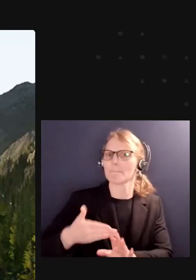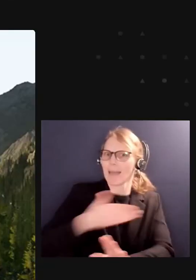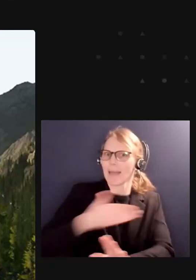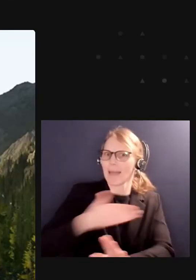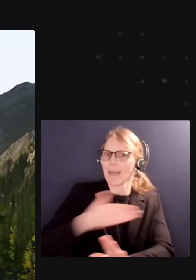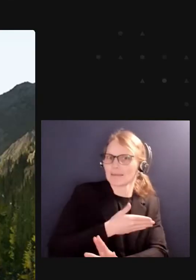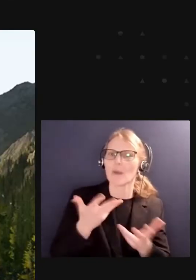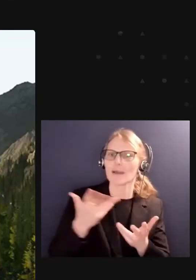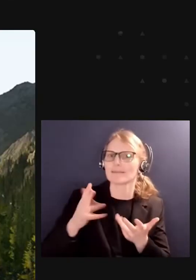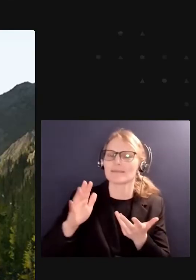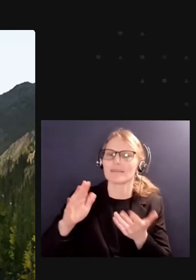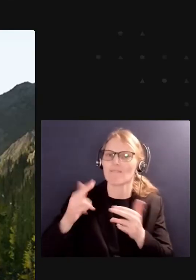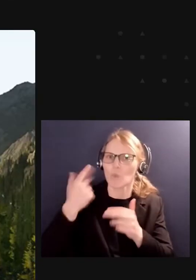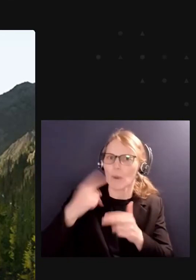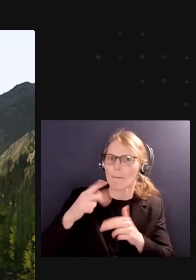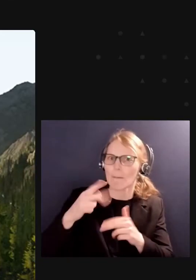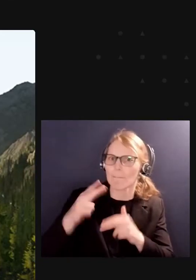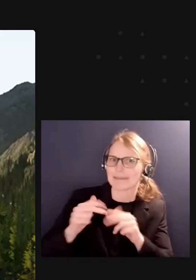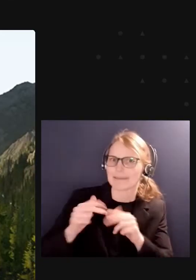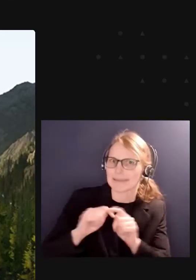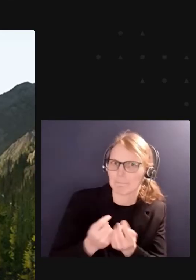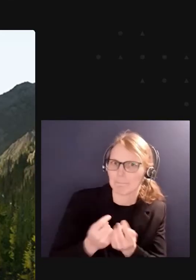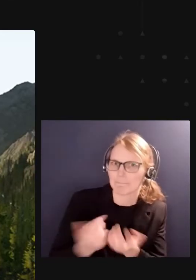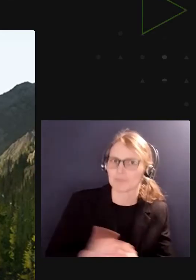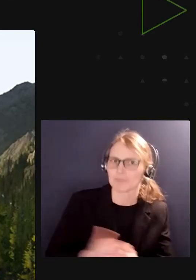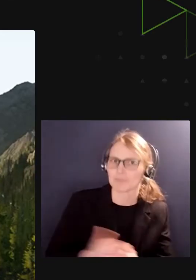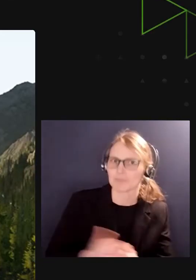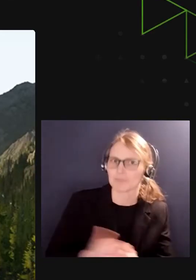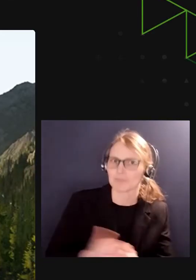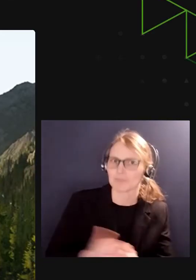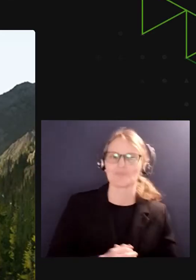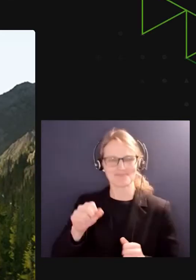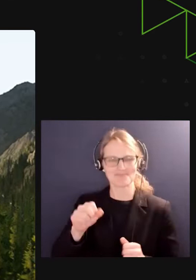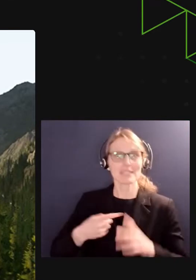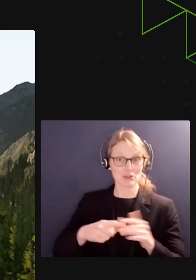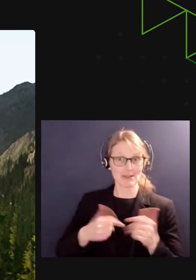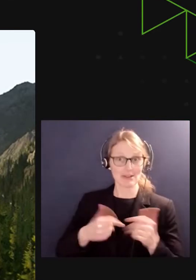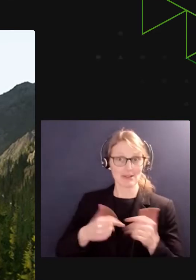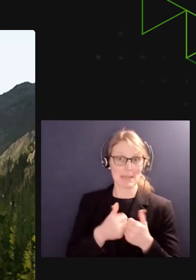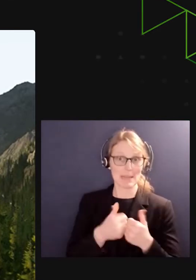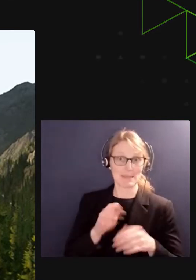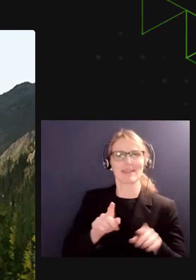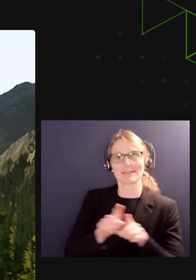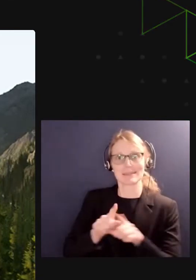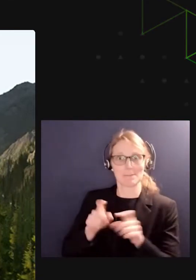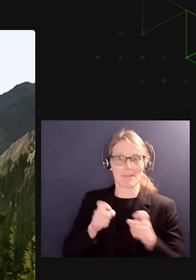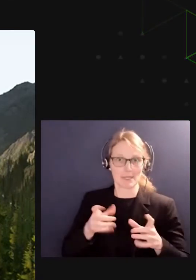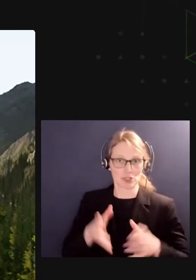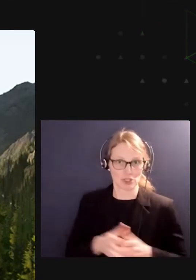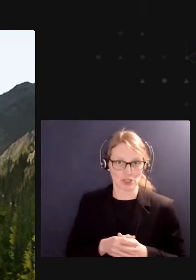Yeah, so, you know, I started in the game industry as a manager when I was really young, like I was 21.